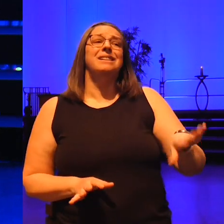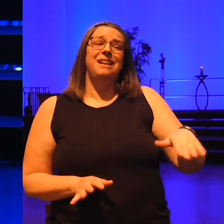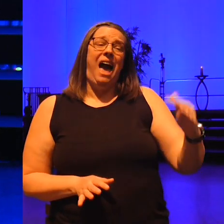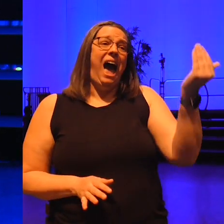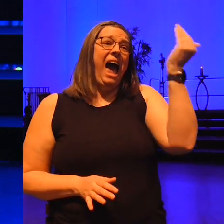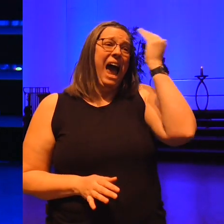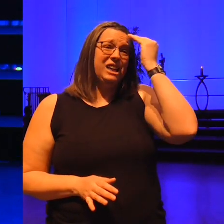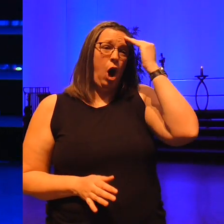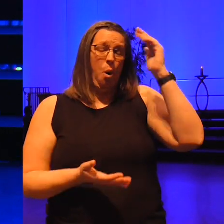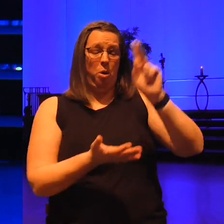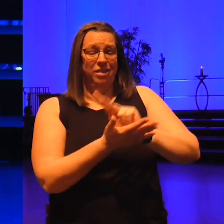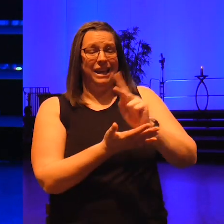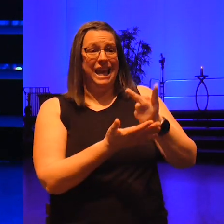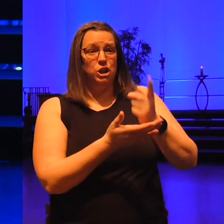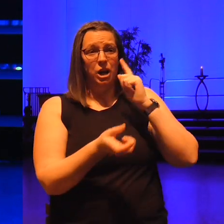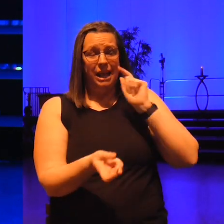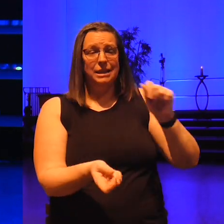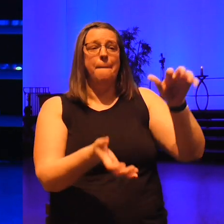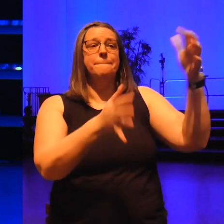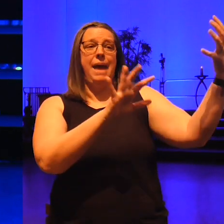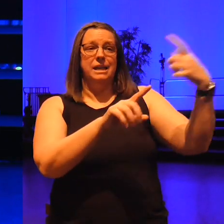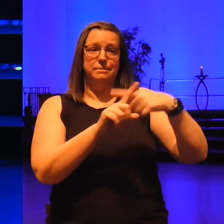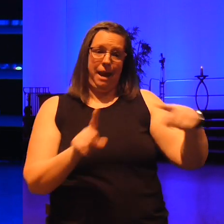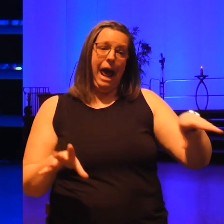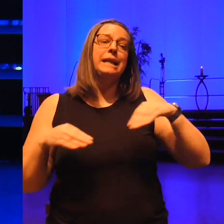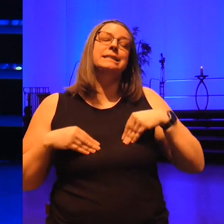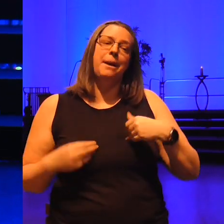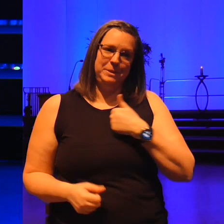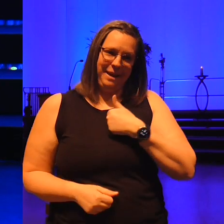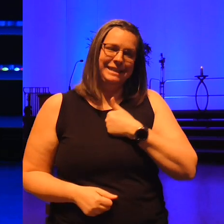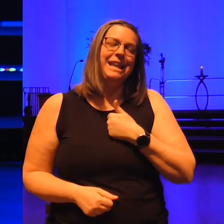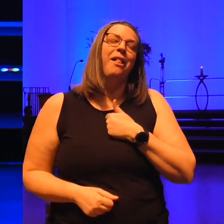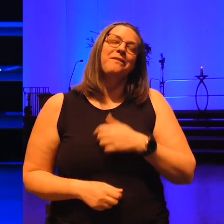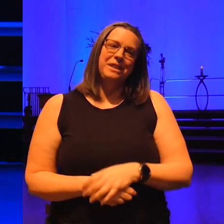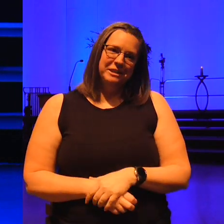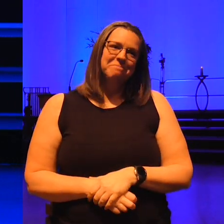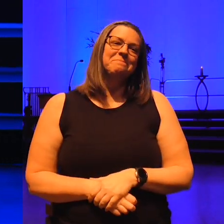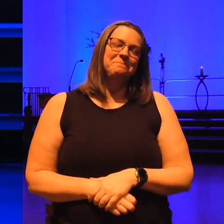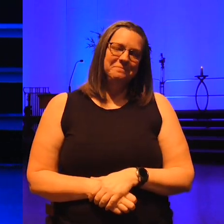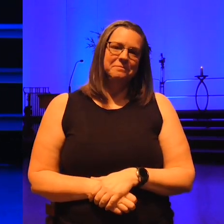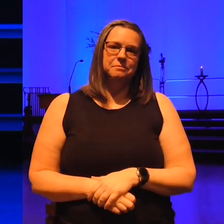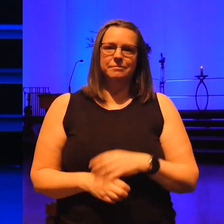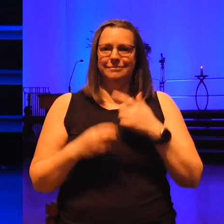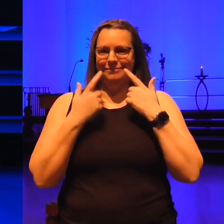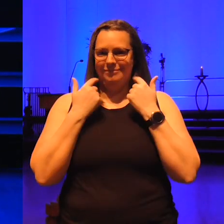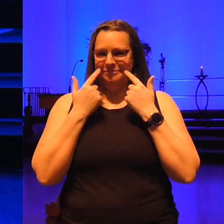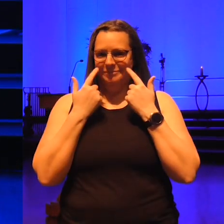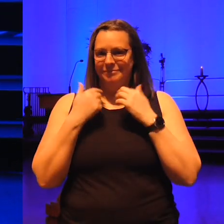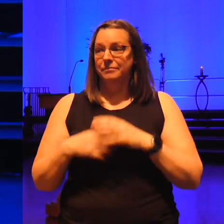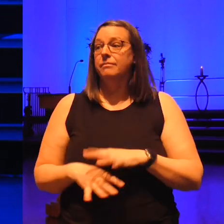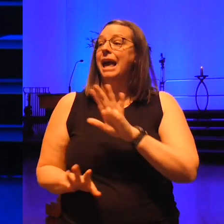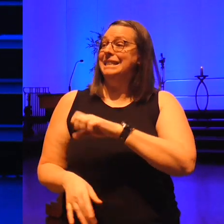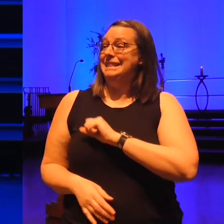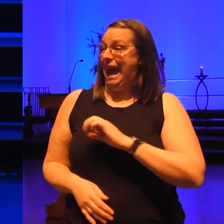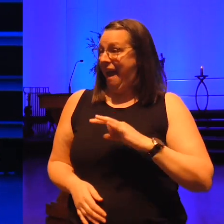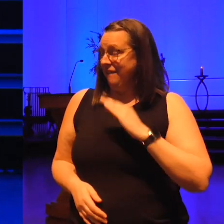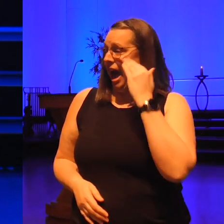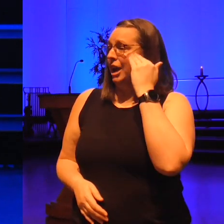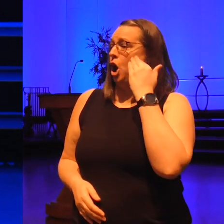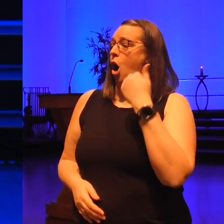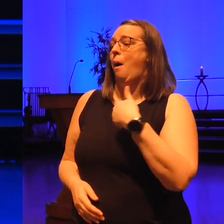know that I accept myself the way I am staff I know I refuse and reject any idea that you